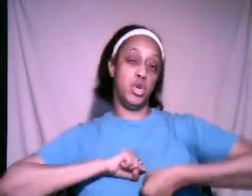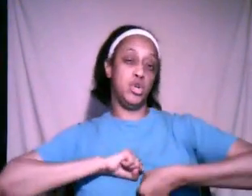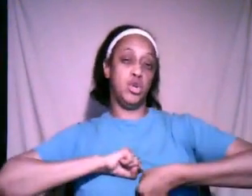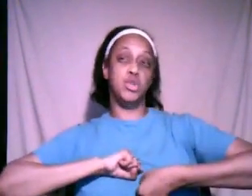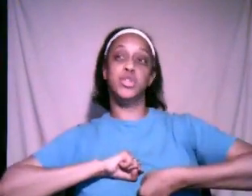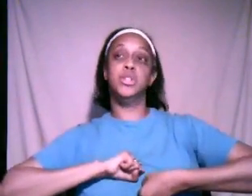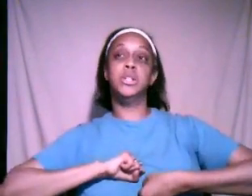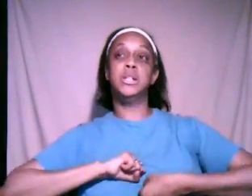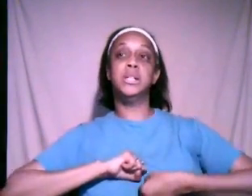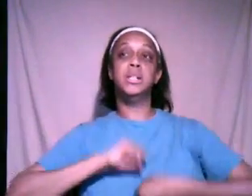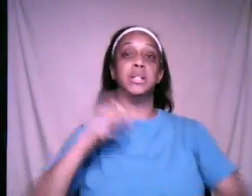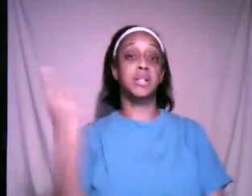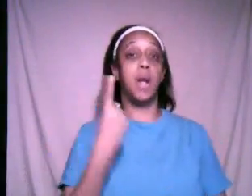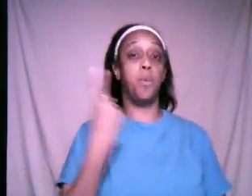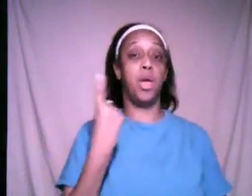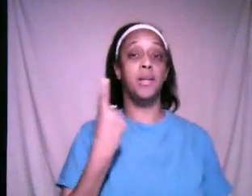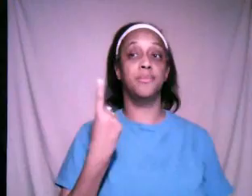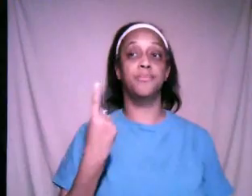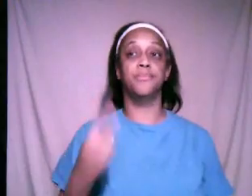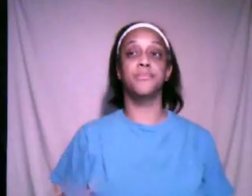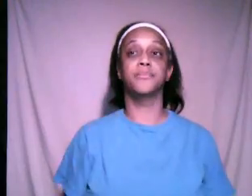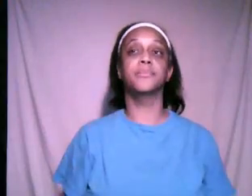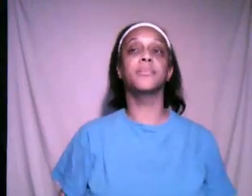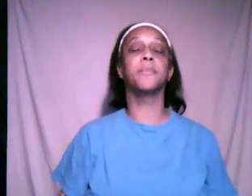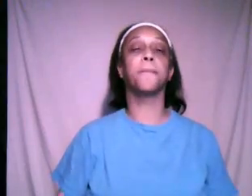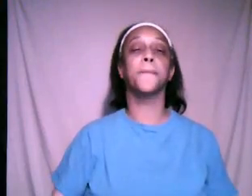wound someone.